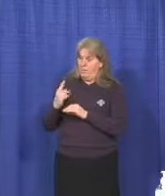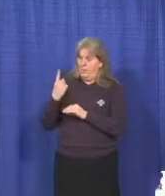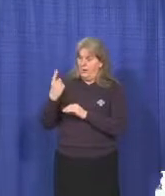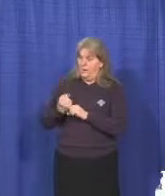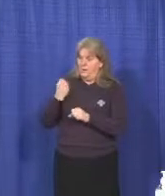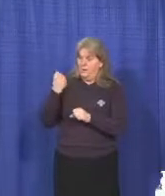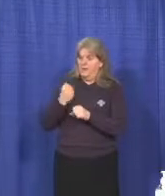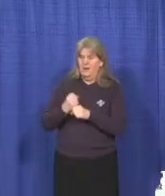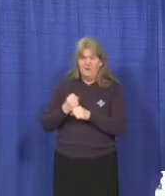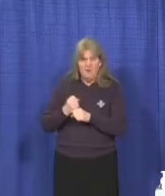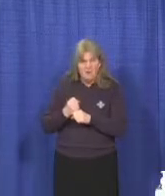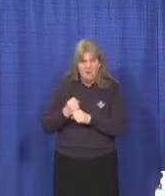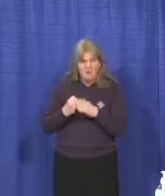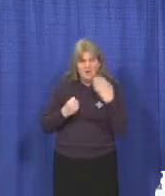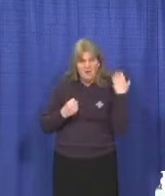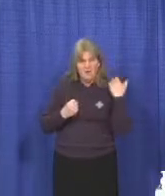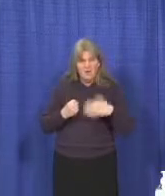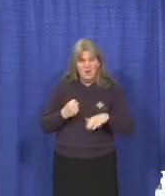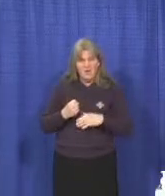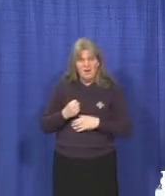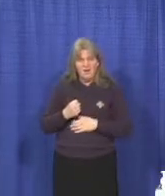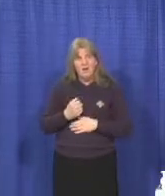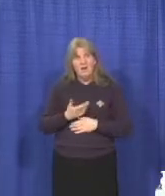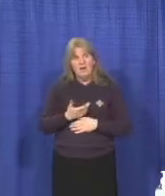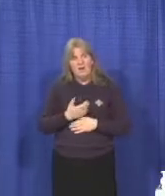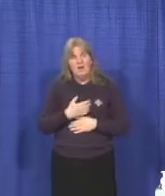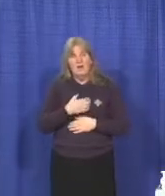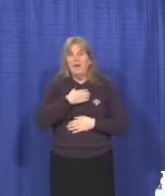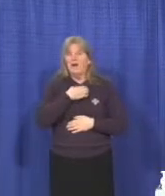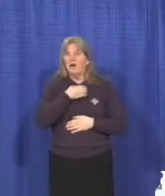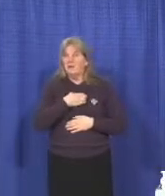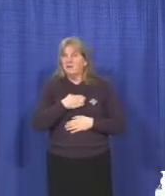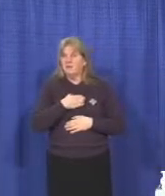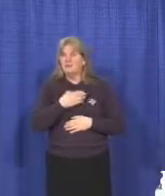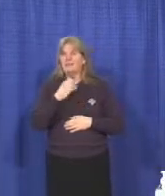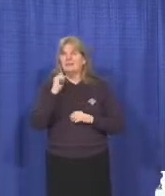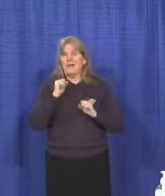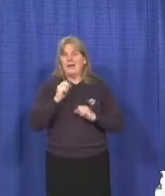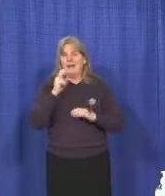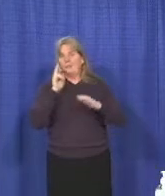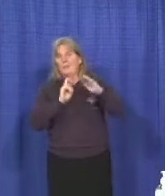but here we are. We cannot predict what this will